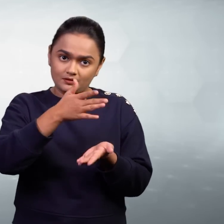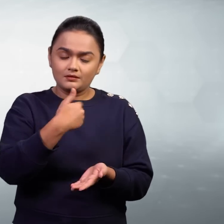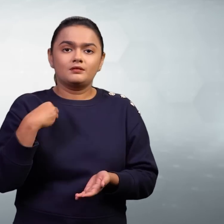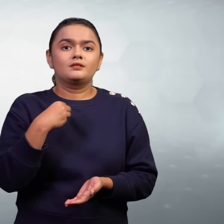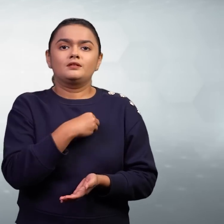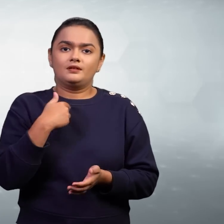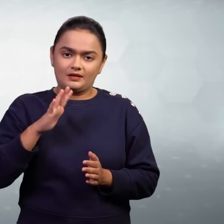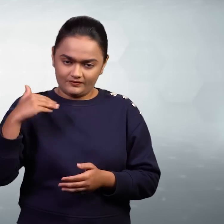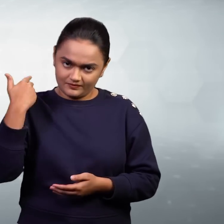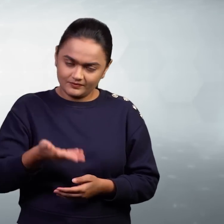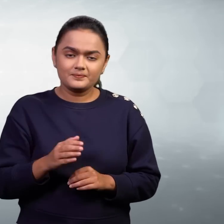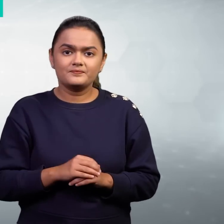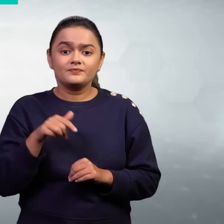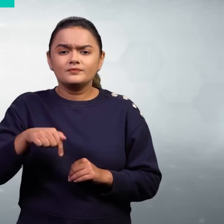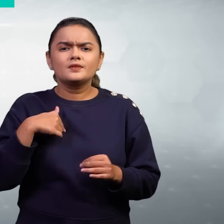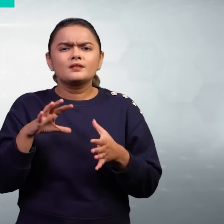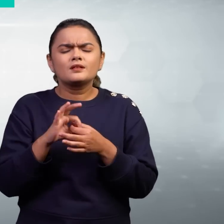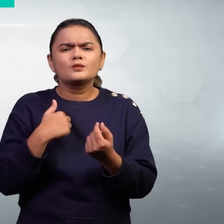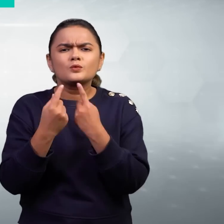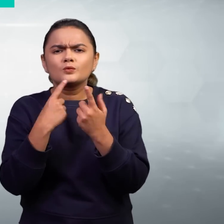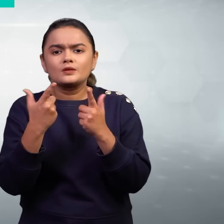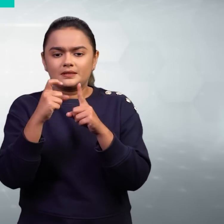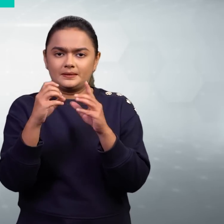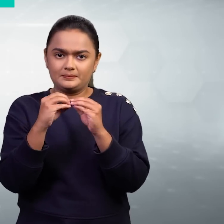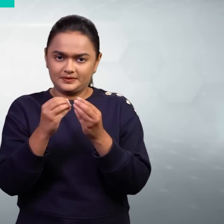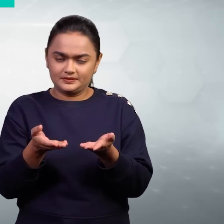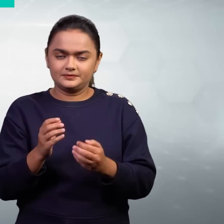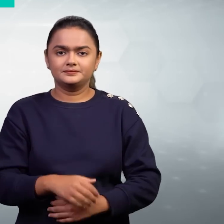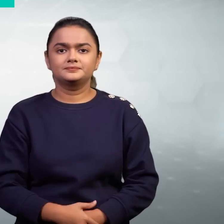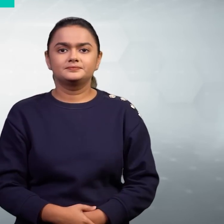Today, I am going to tell you about diabetes or madhumeh rog.